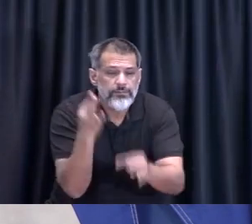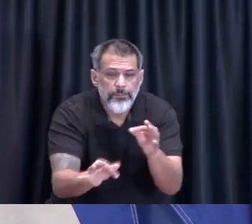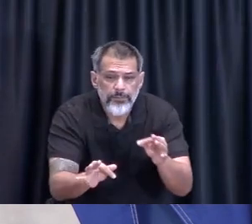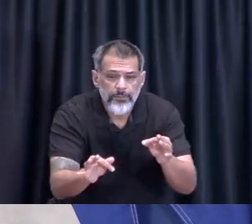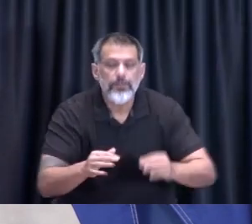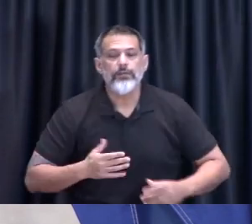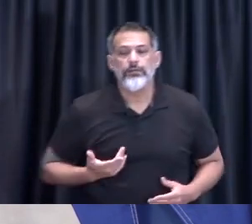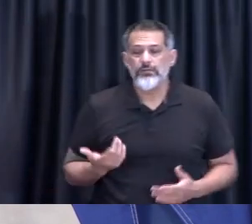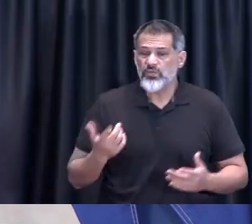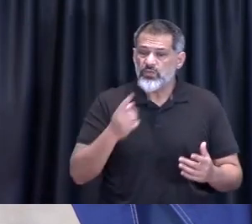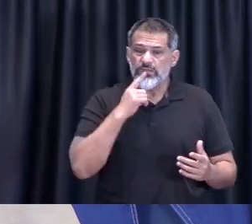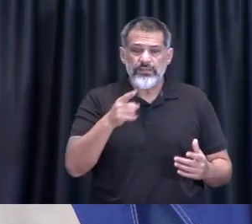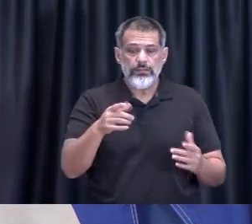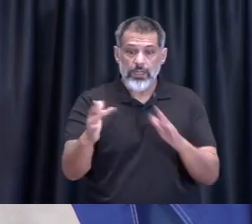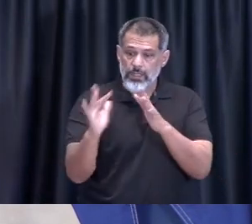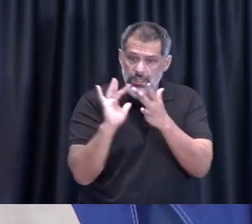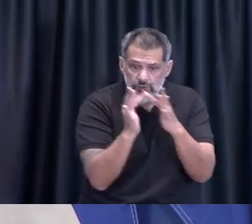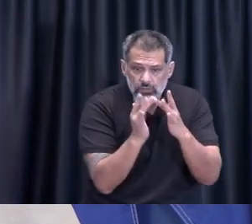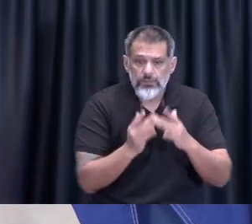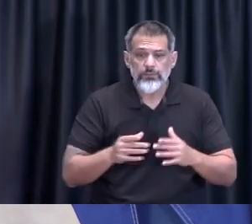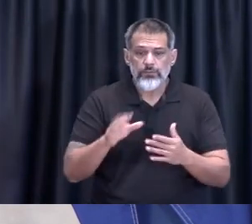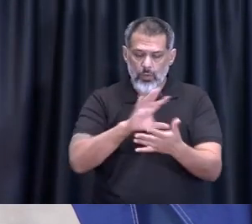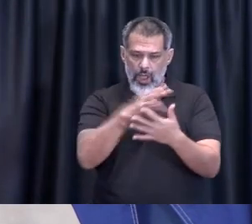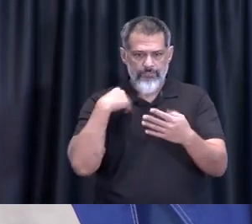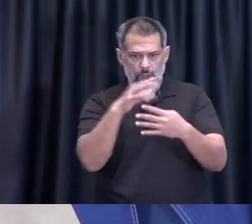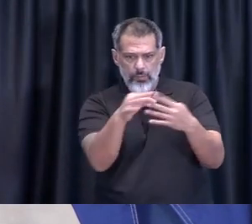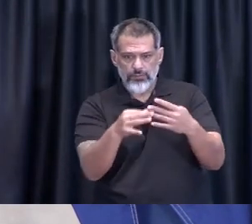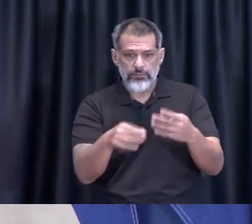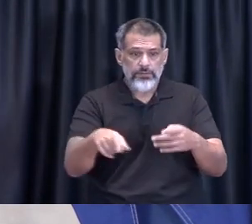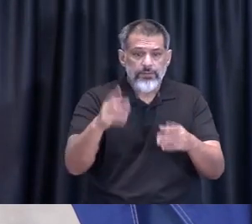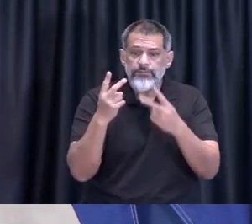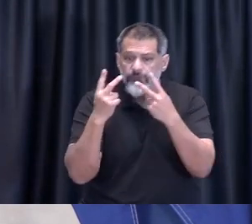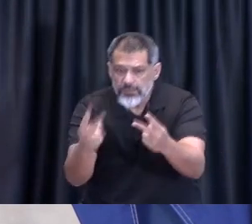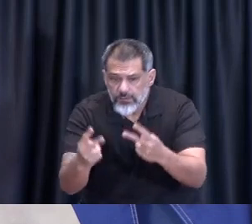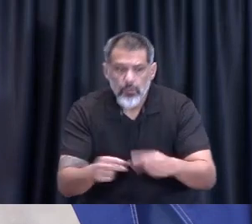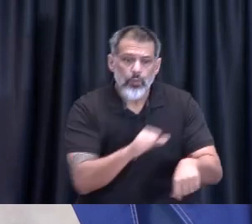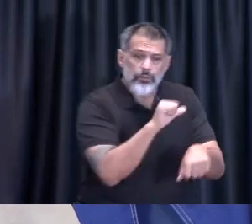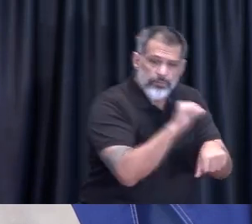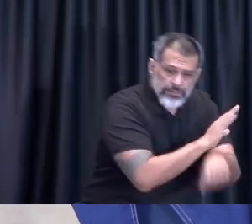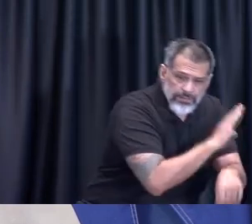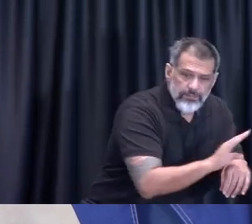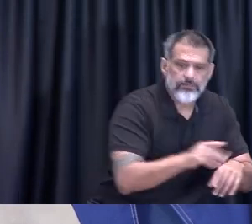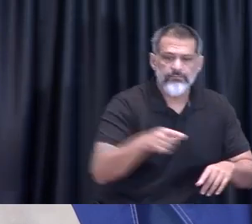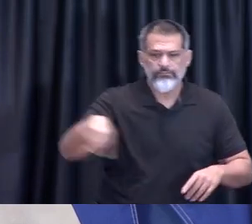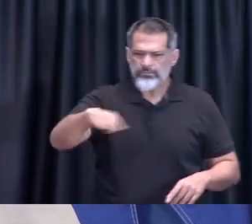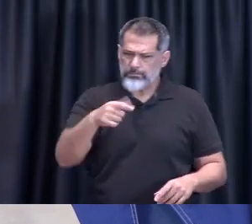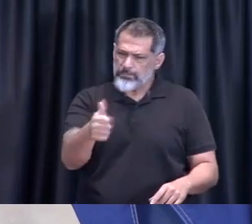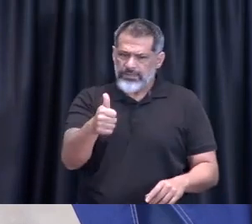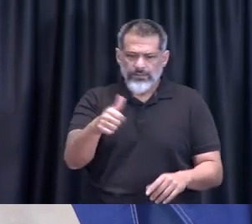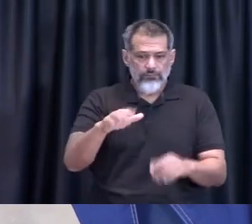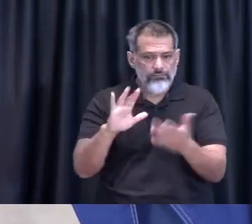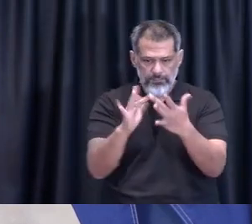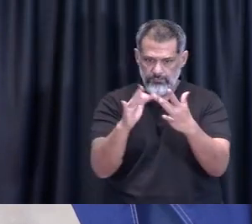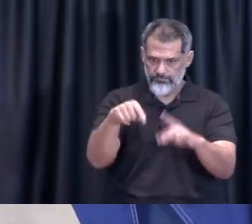We know Toronto residents, and businesses and visitors want and need better and more efficient digital and self-serve options that are easy